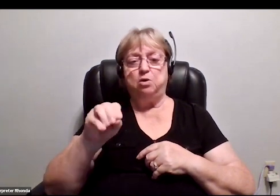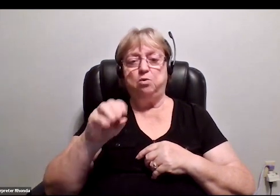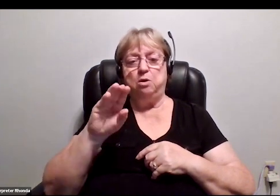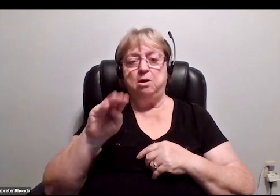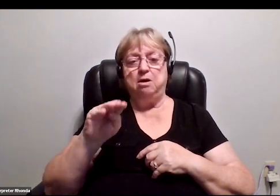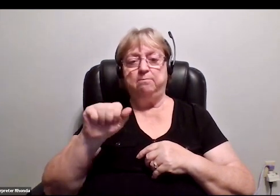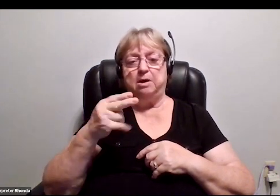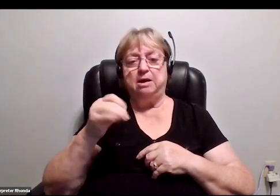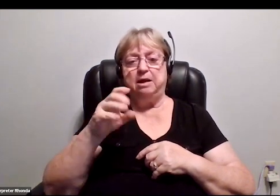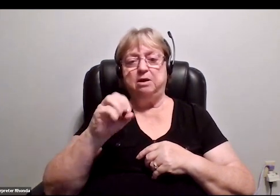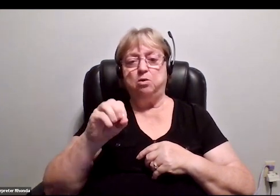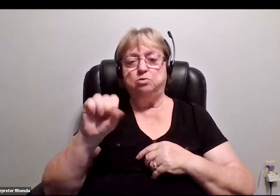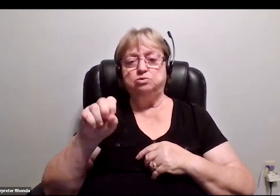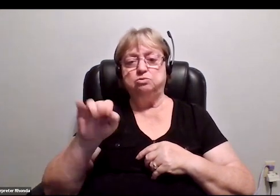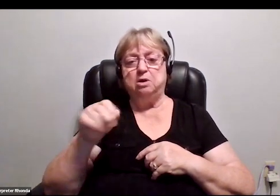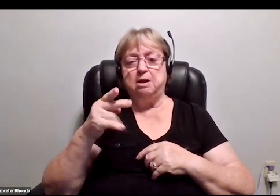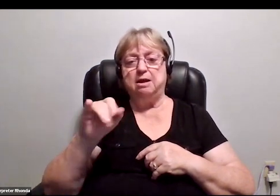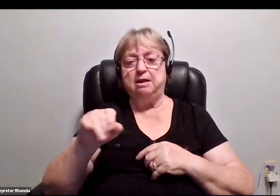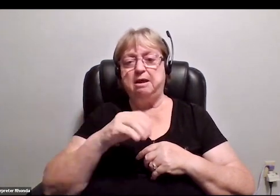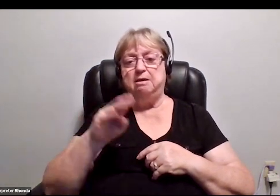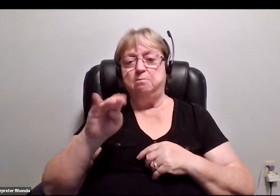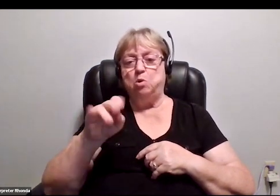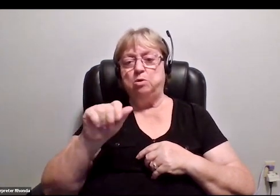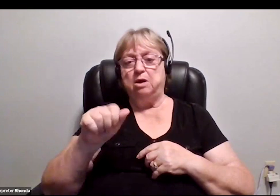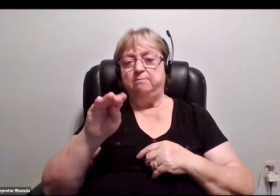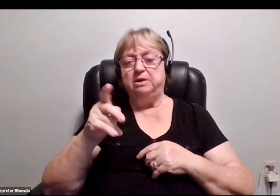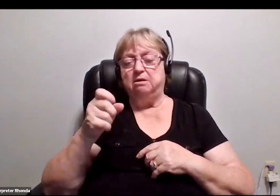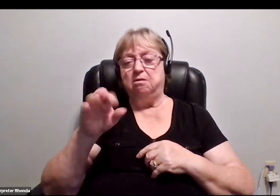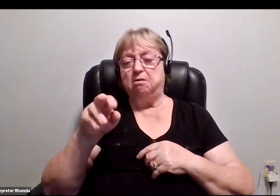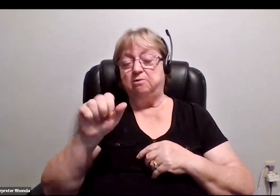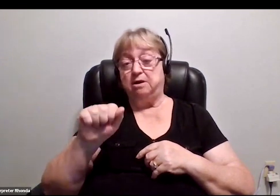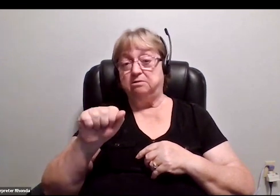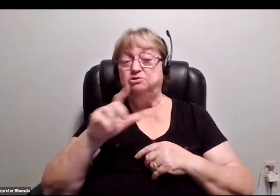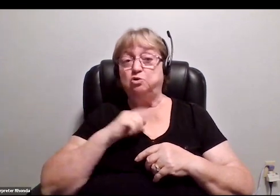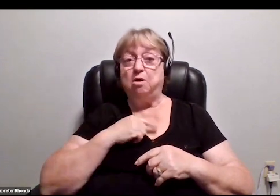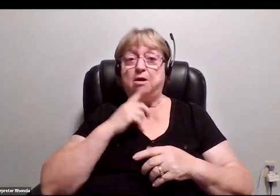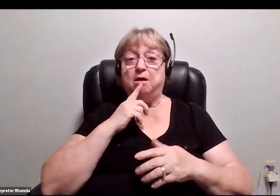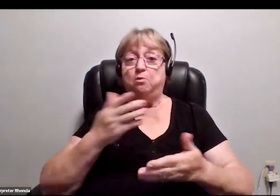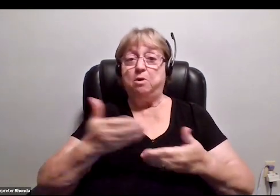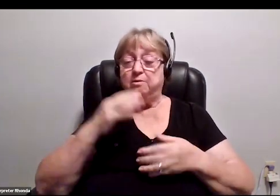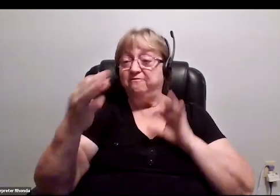our channel and leave any comments and feedback so we know what we can do for future endeavors. Thank you.